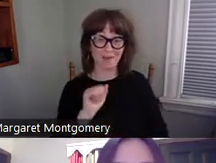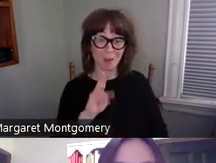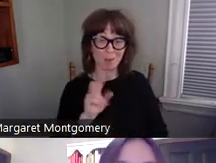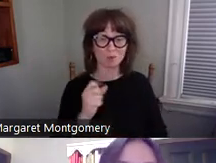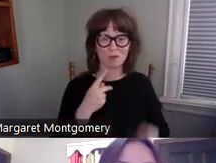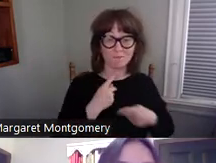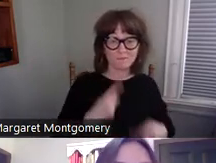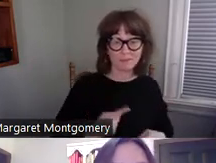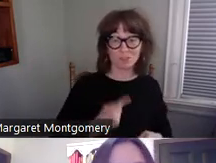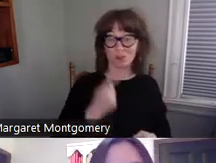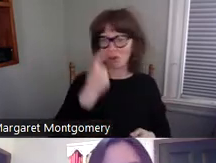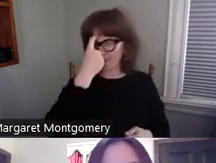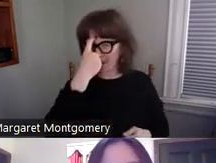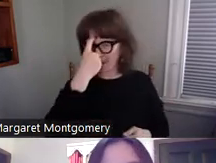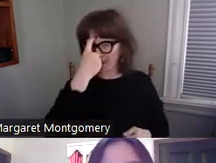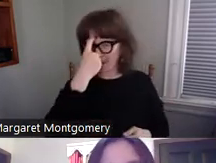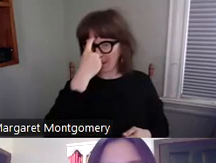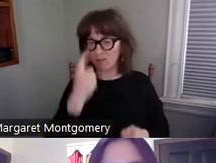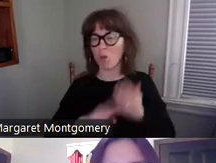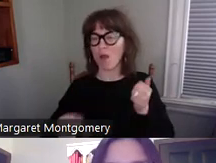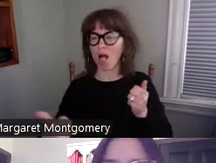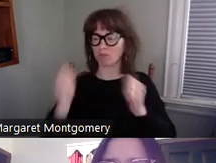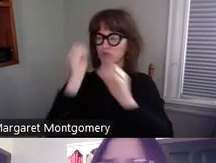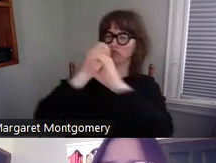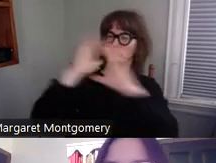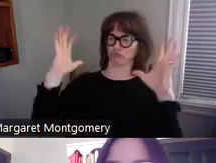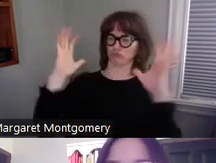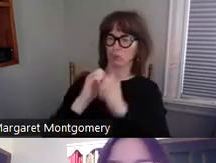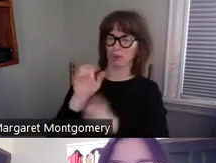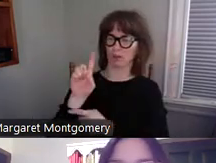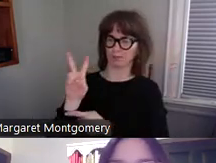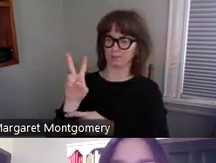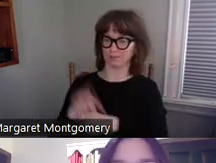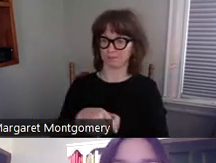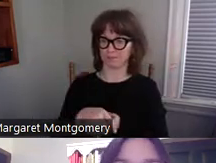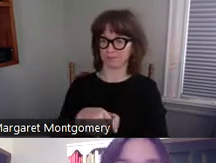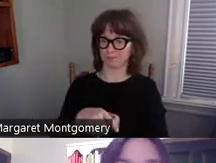12:10:47 mental, and then we haven't had any responses yet to where we've seen our learned